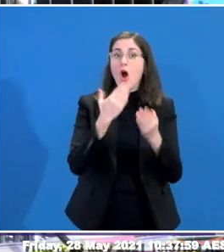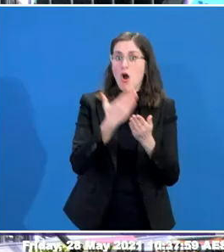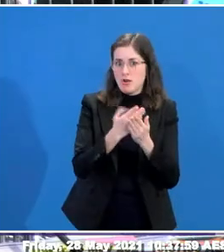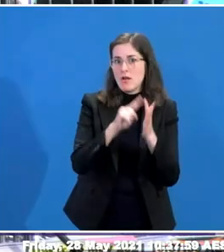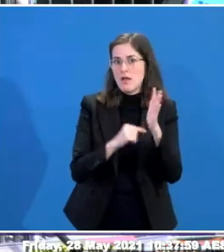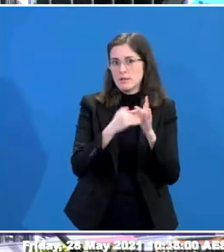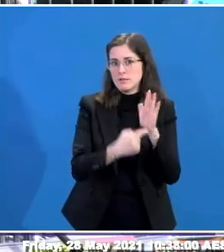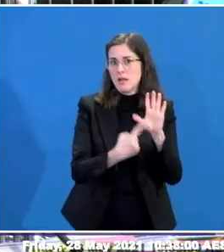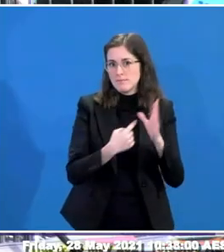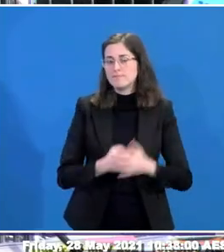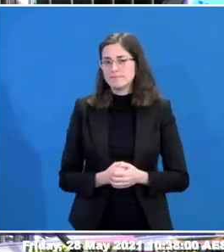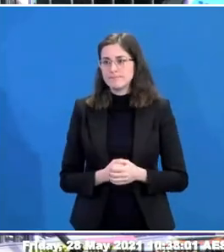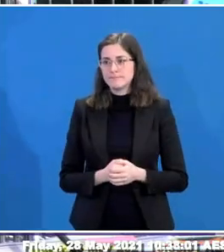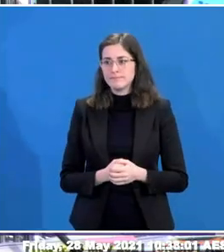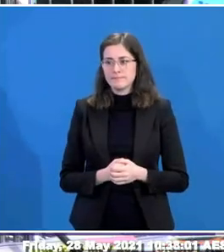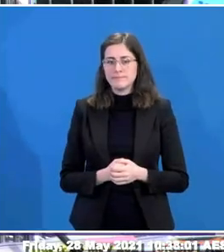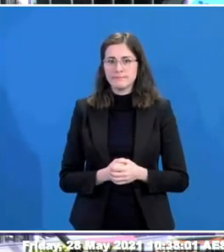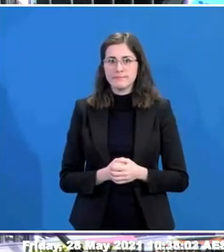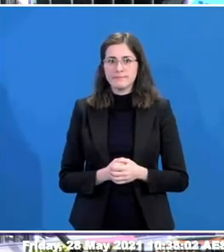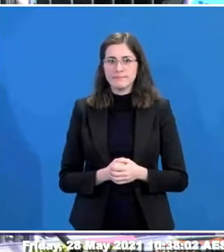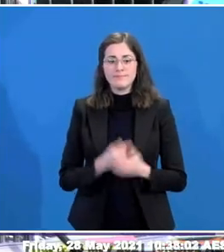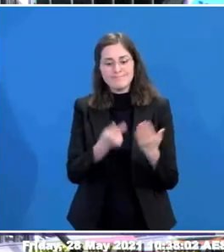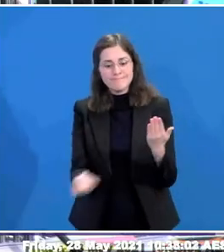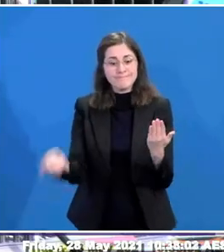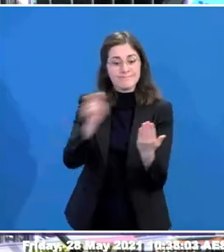Turning then to the systemic issues on page 43,